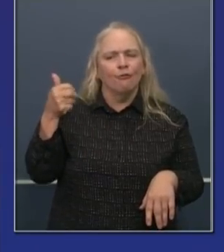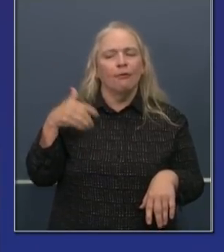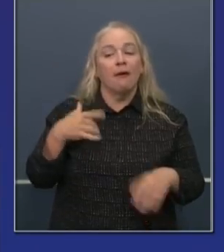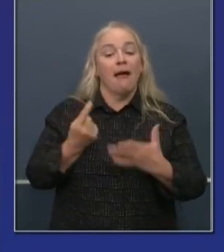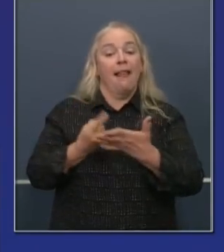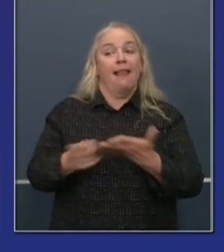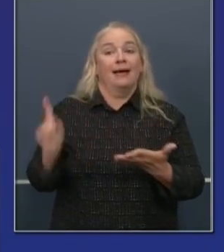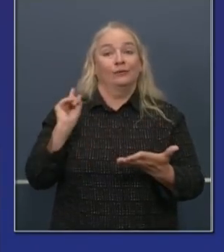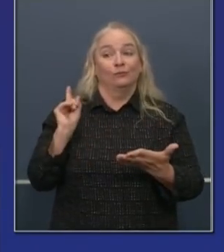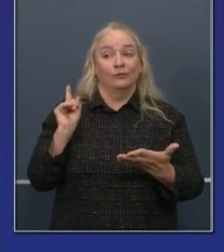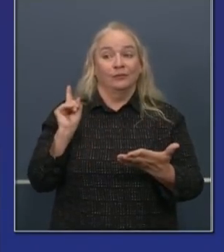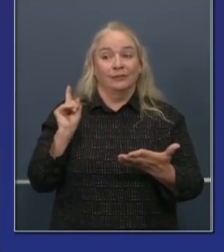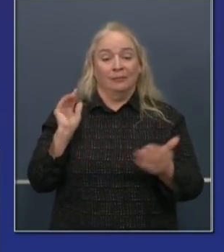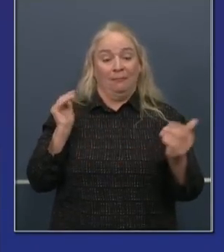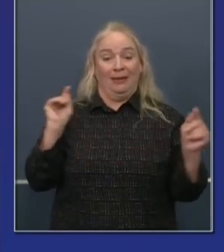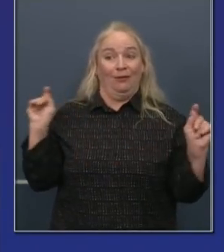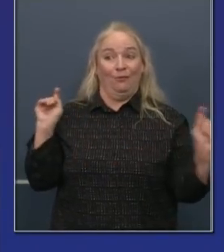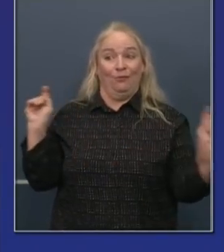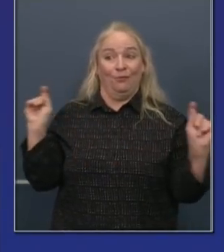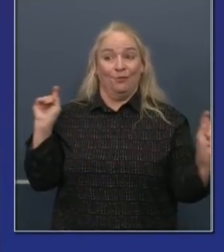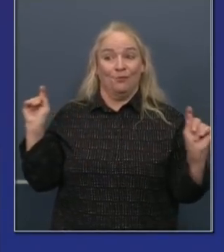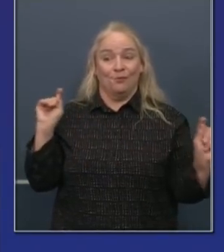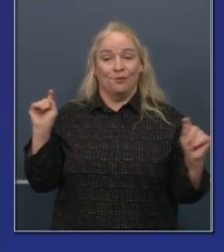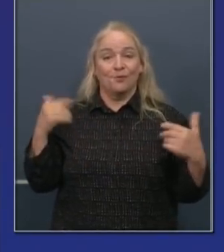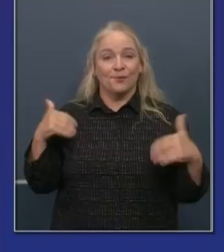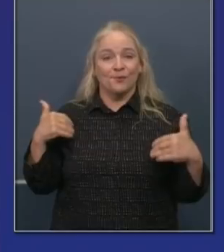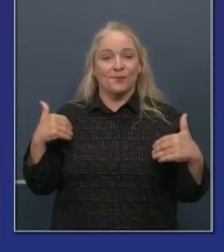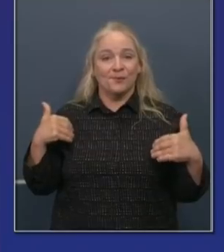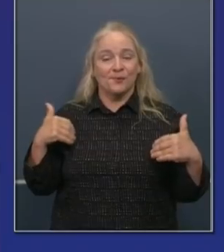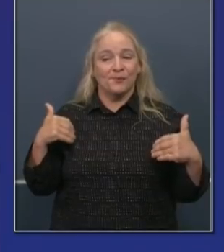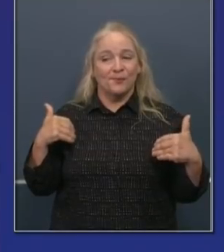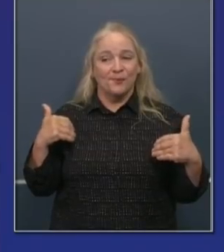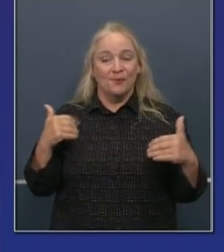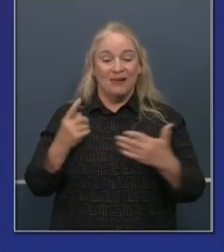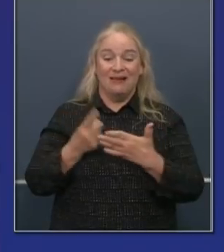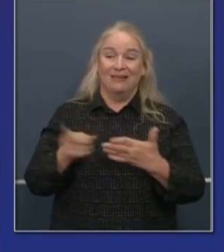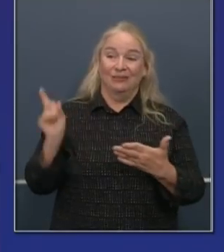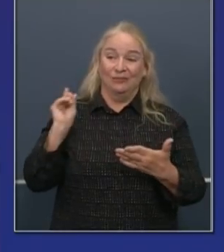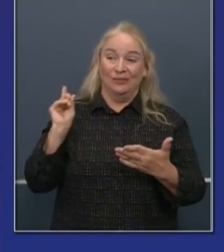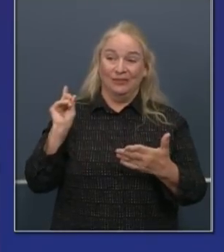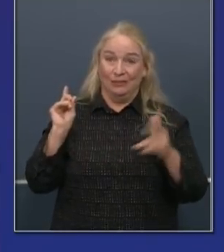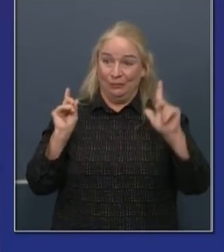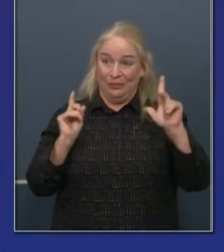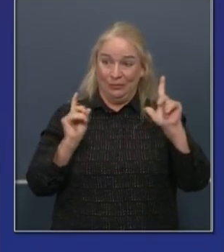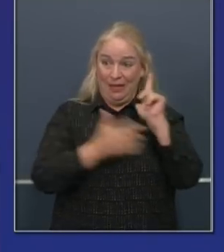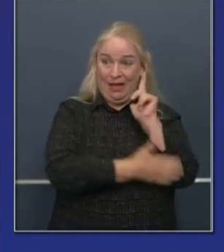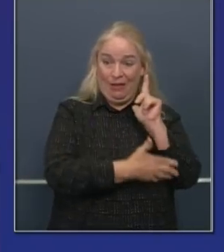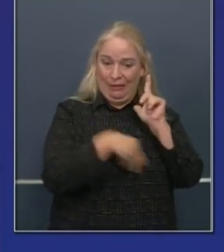AVERAGE AND THAT SEVEN DAY ABOUT 8200 AT 8, 702.